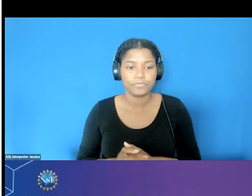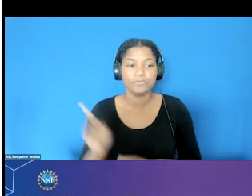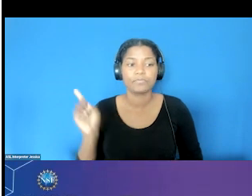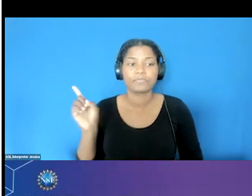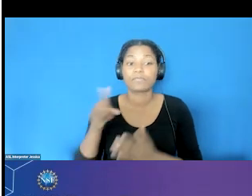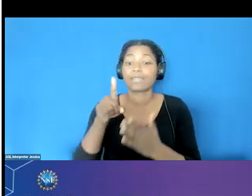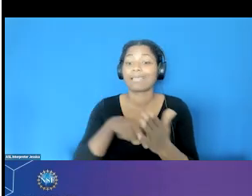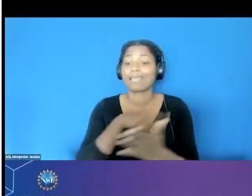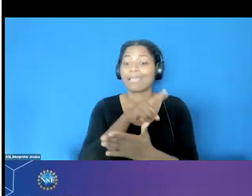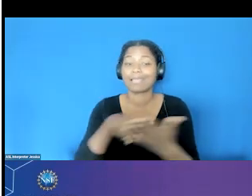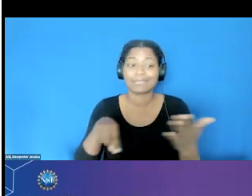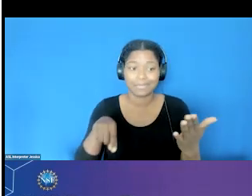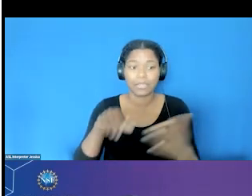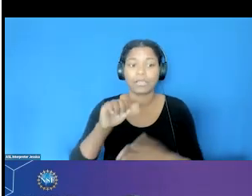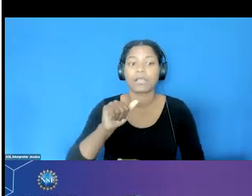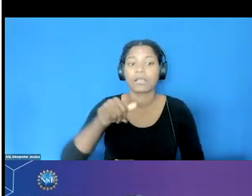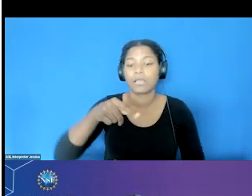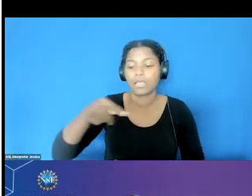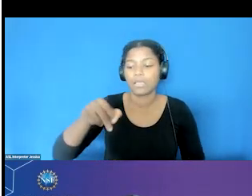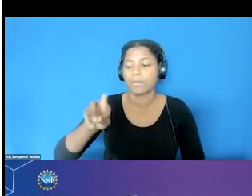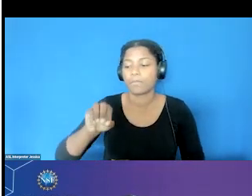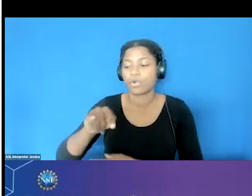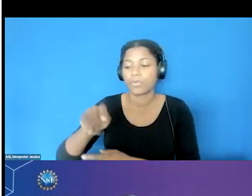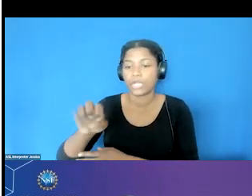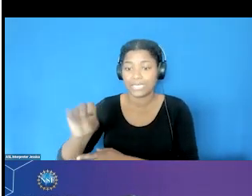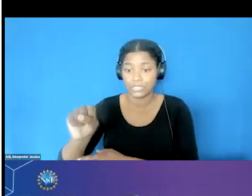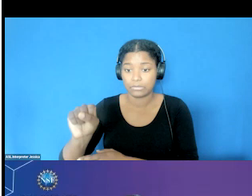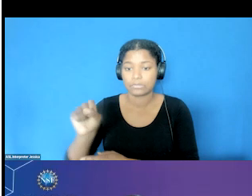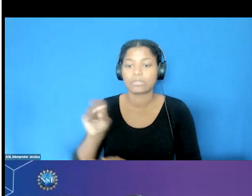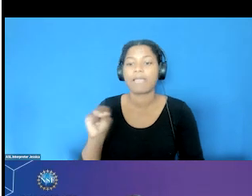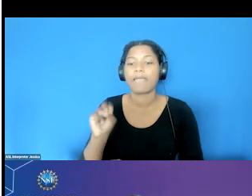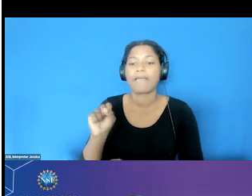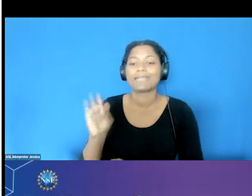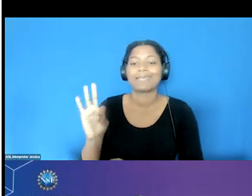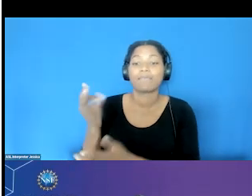Canceling appropriations: So NSF funding is not good forever.